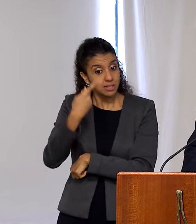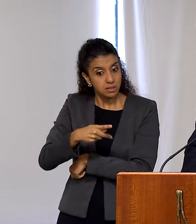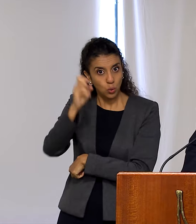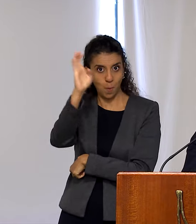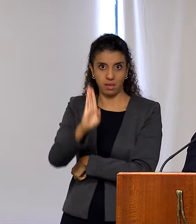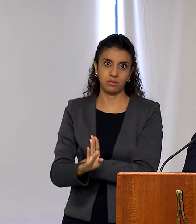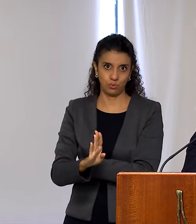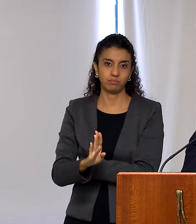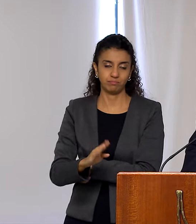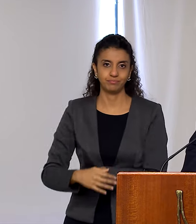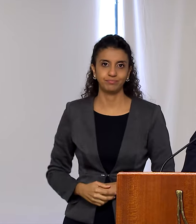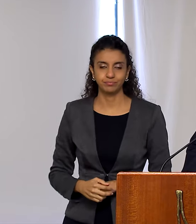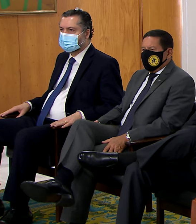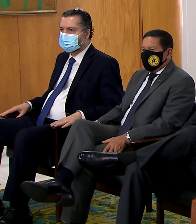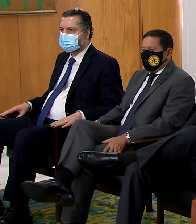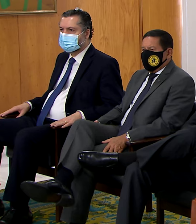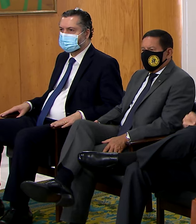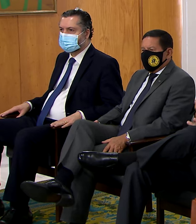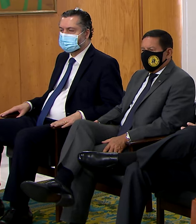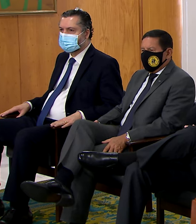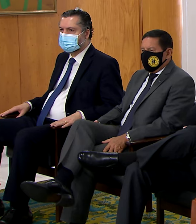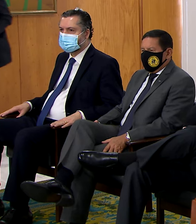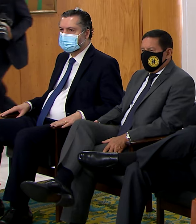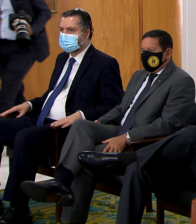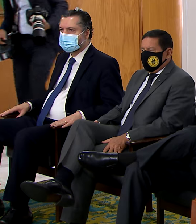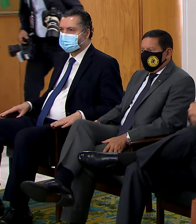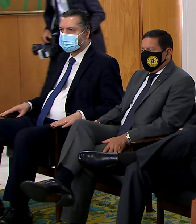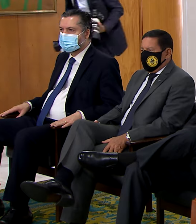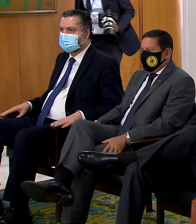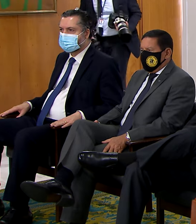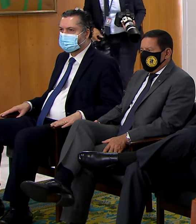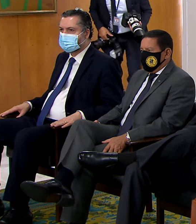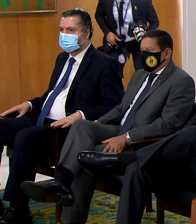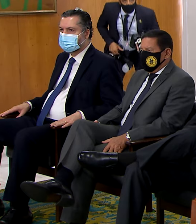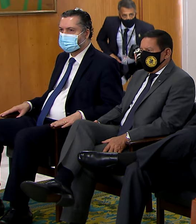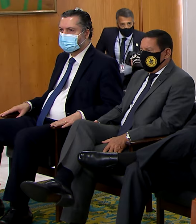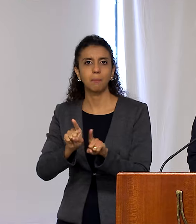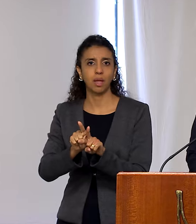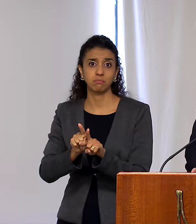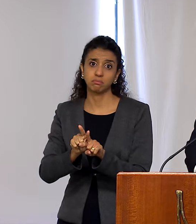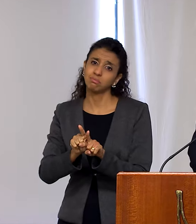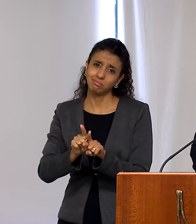Finally, we have the climate urgency. It is an urgency on another time scale but it is an urgency.